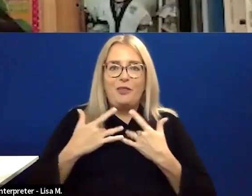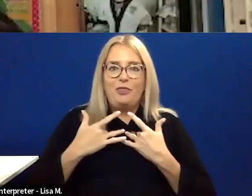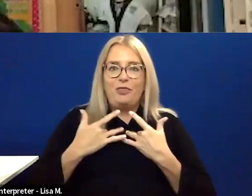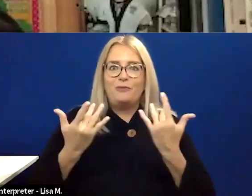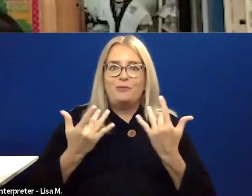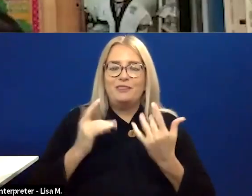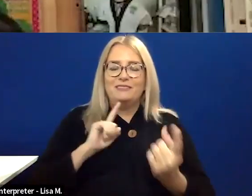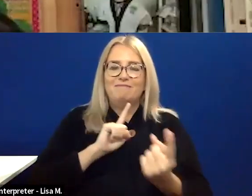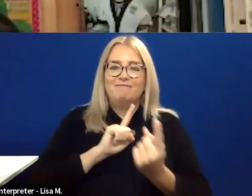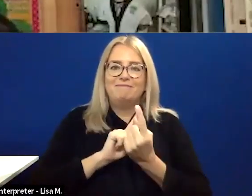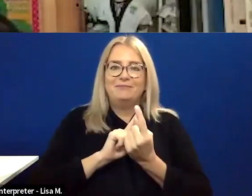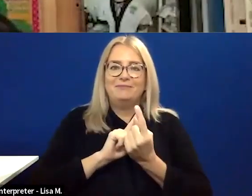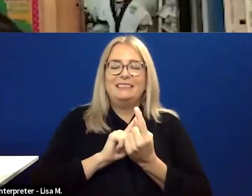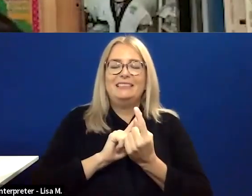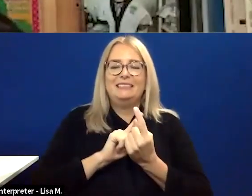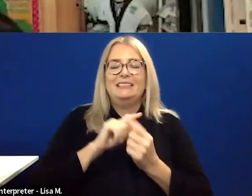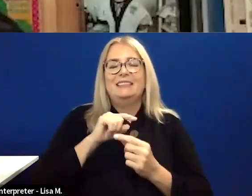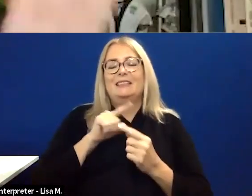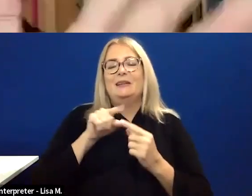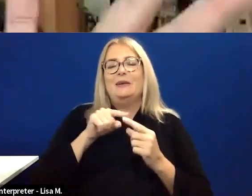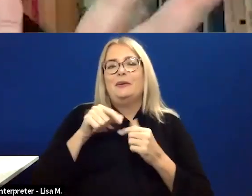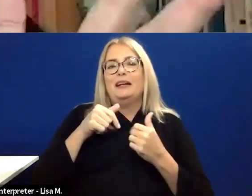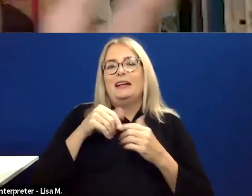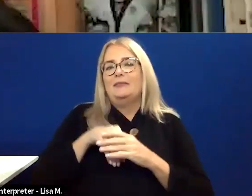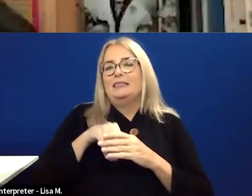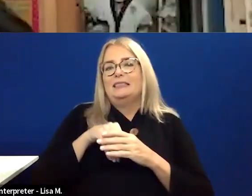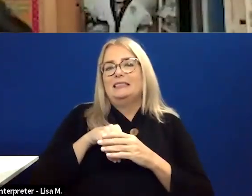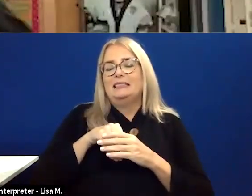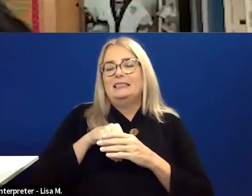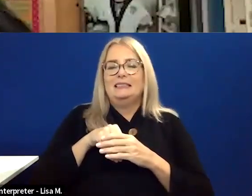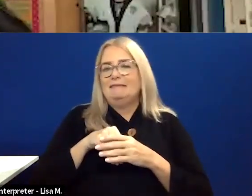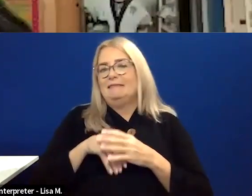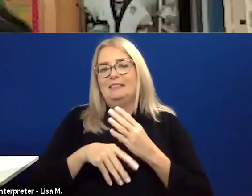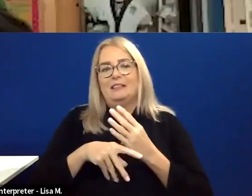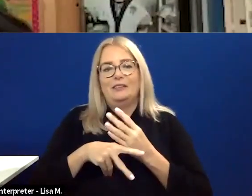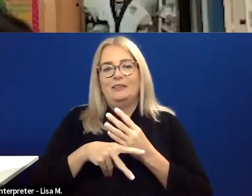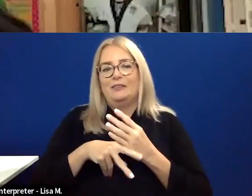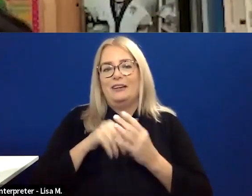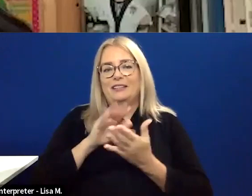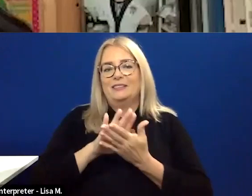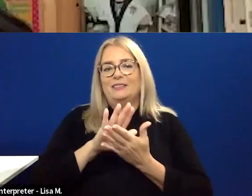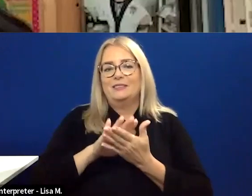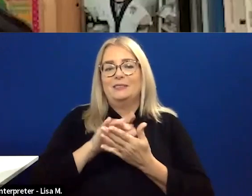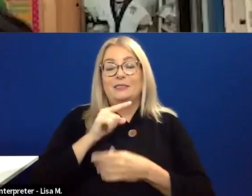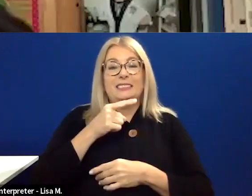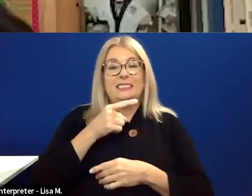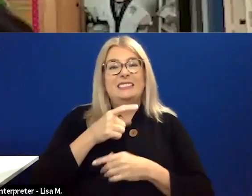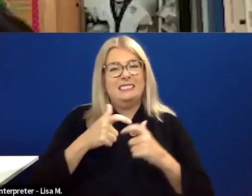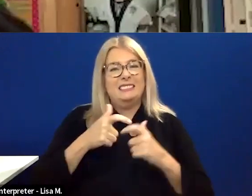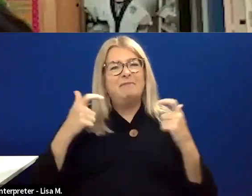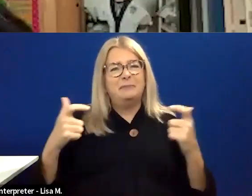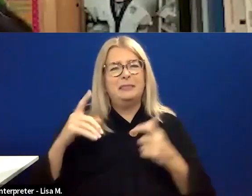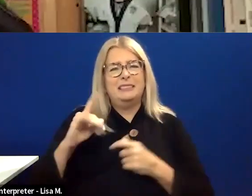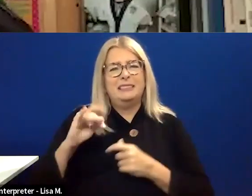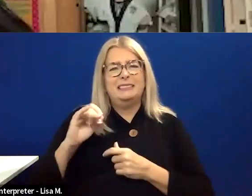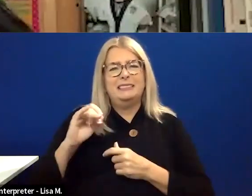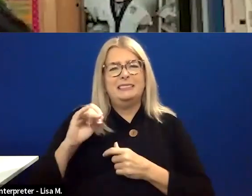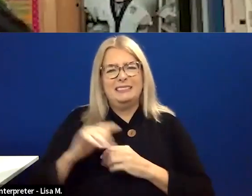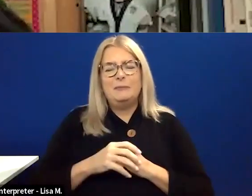in grad school because he is he's a giant in the field and he when you think about language and how